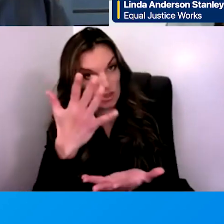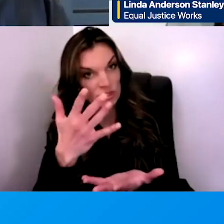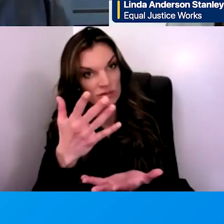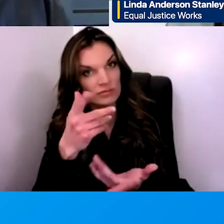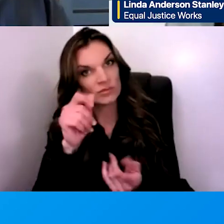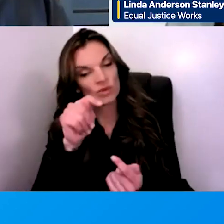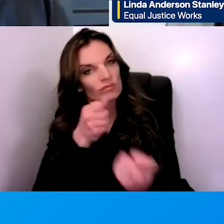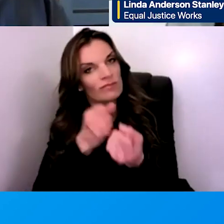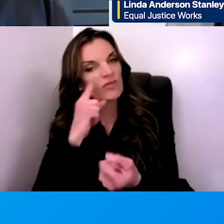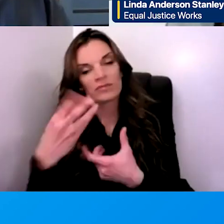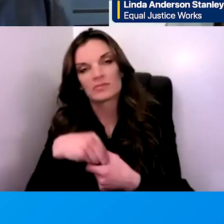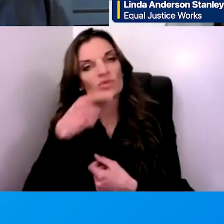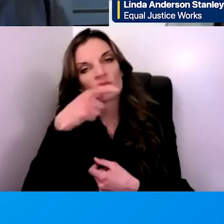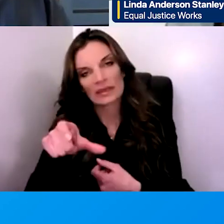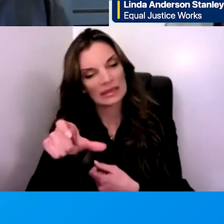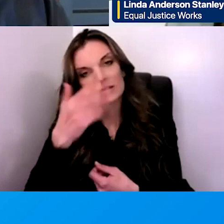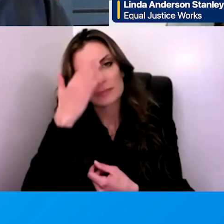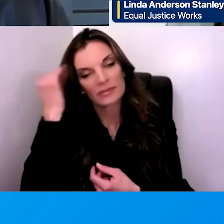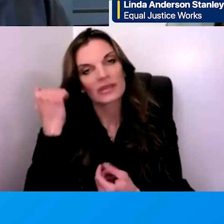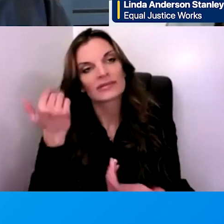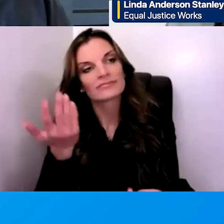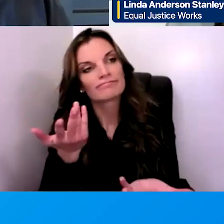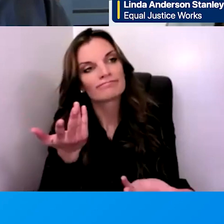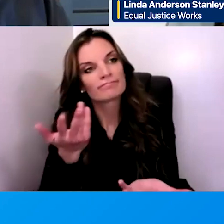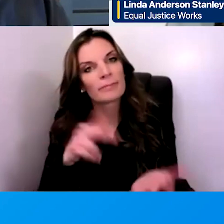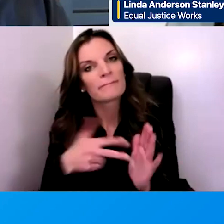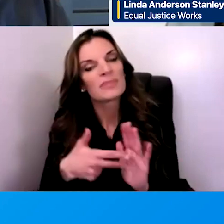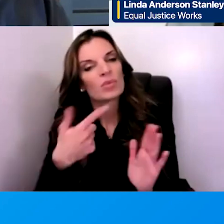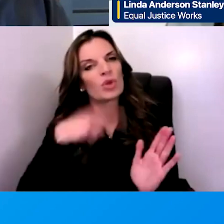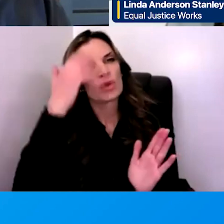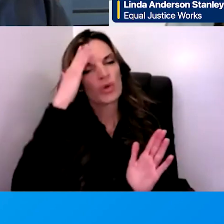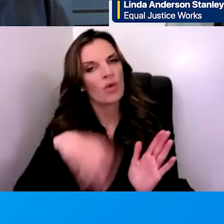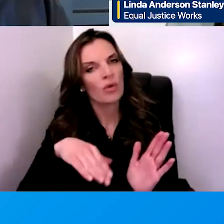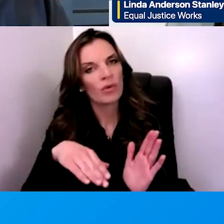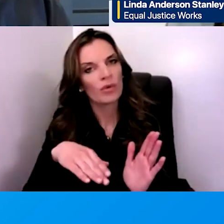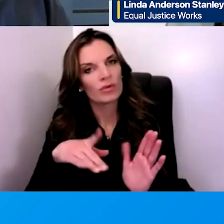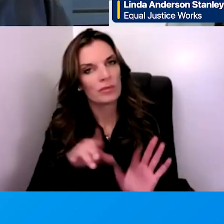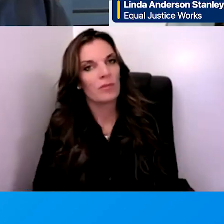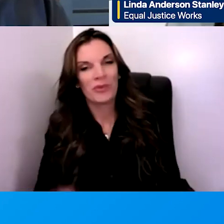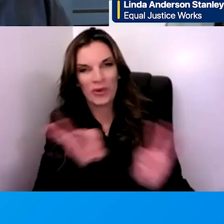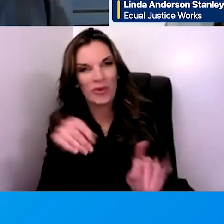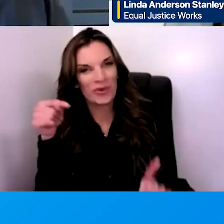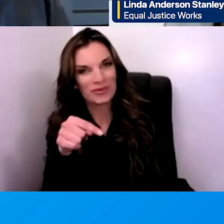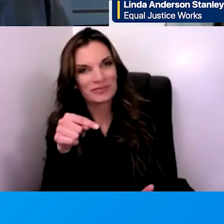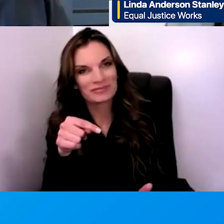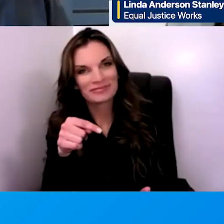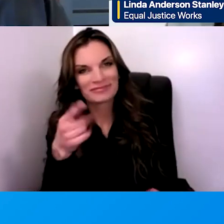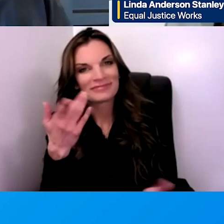Because access to information piece is like a vicious cycle. It's something that it's never cleared up.